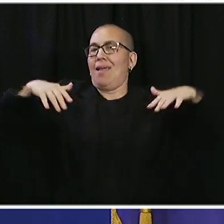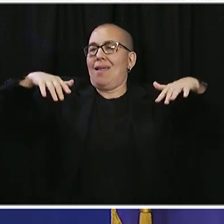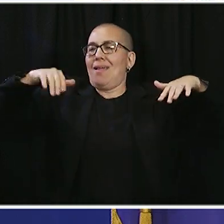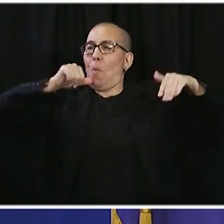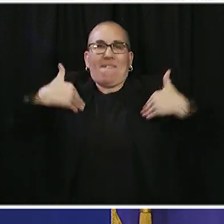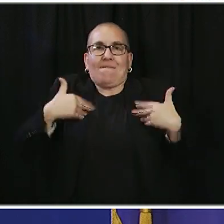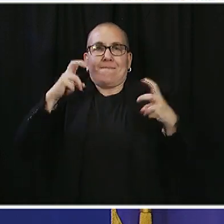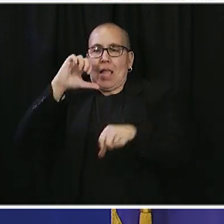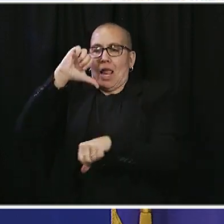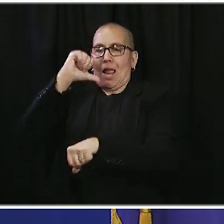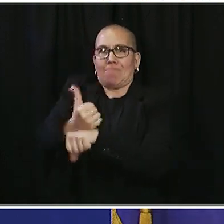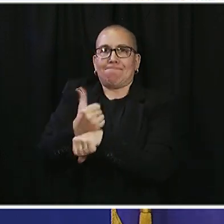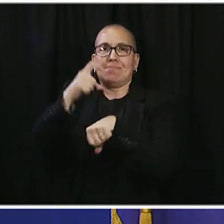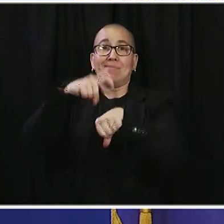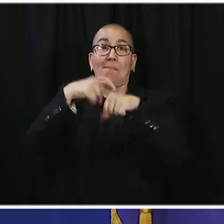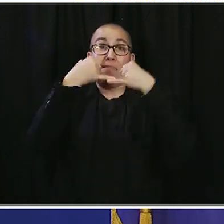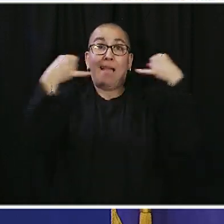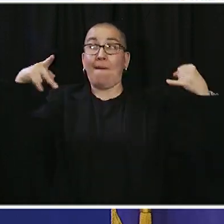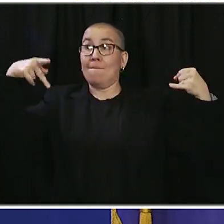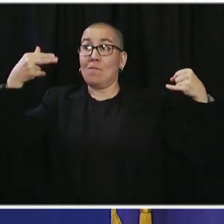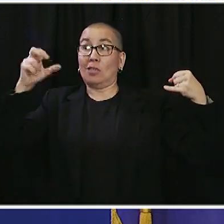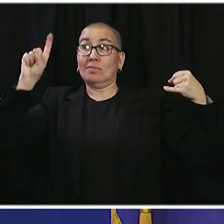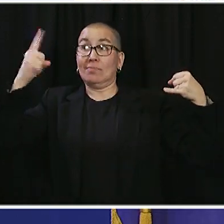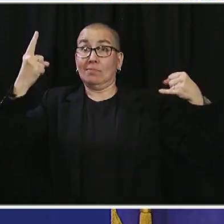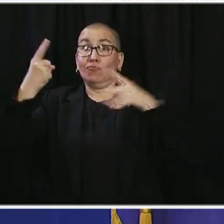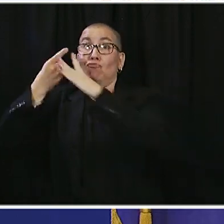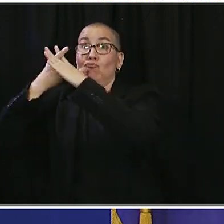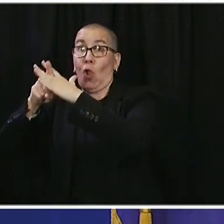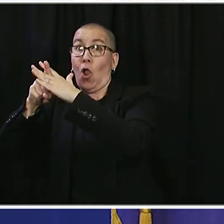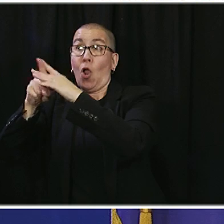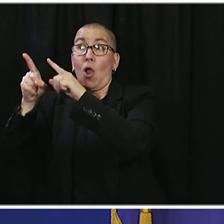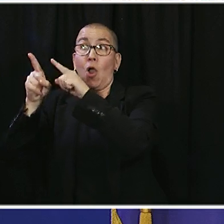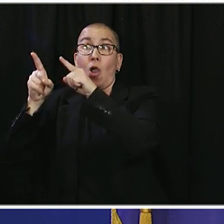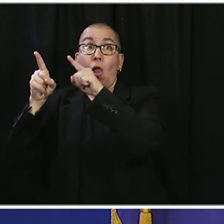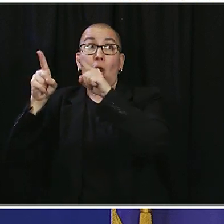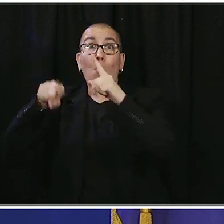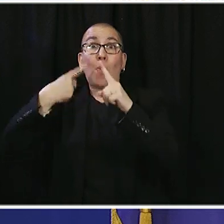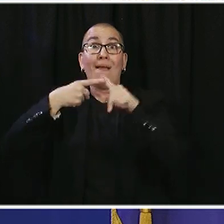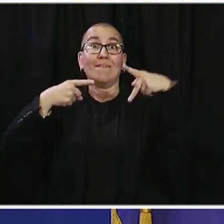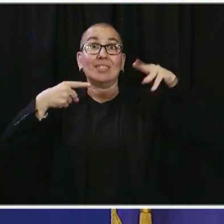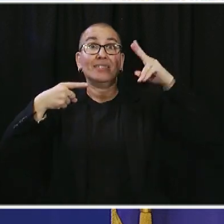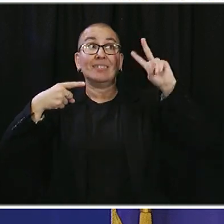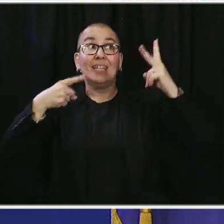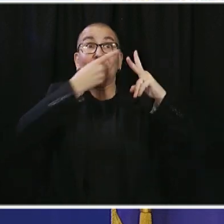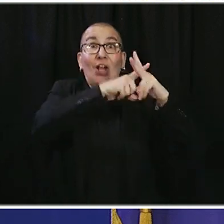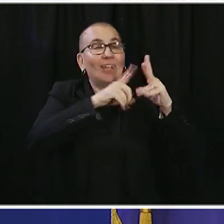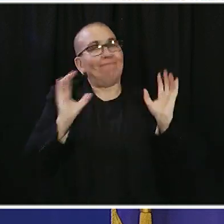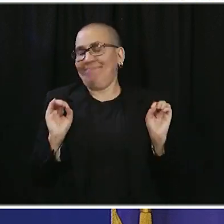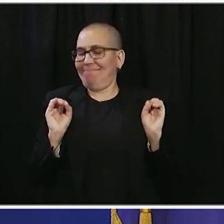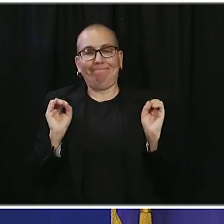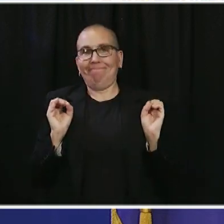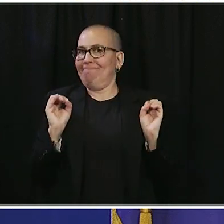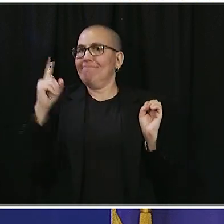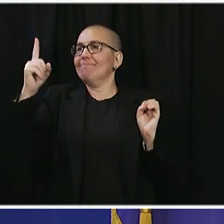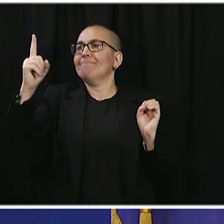THINK IF WE GET THESE THINGS, THAT MANY FOLKS ARE PREPARED TO MOVE PRETTY RAPIDLY TO IMPLEMENT THE THINGS THAT ARE BEING ASKED